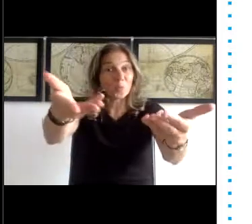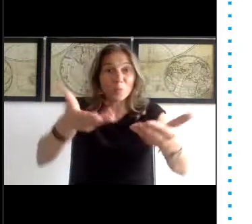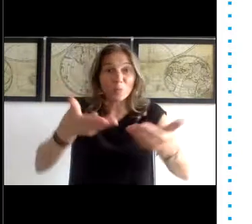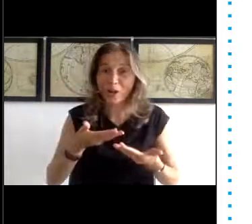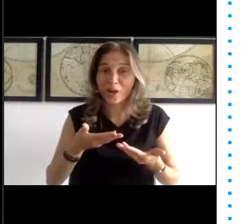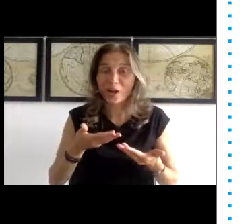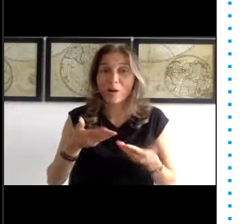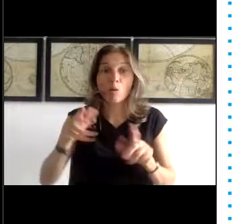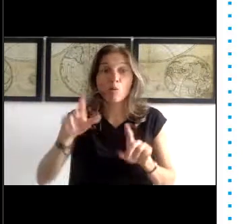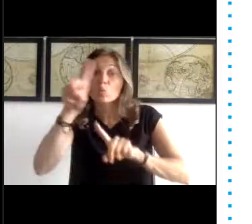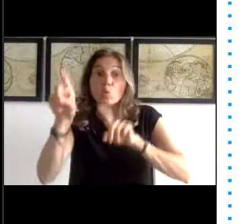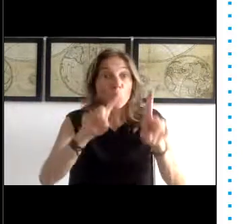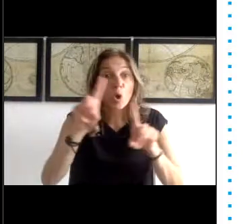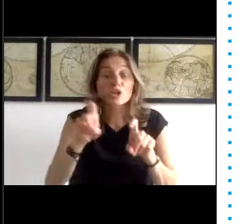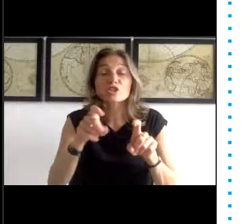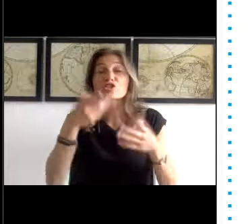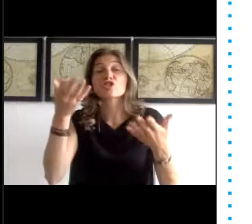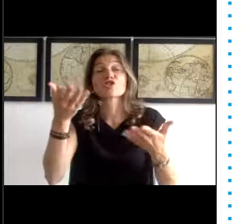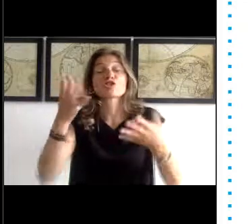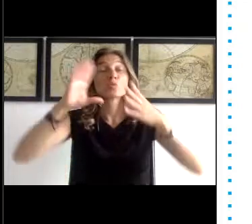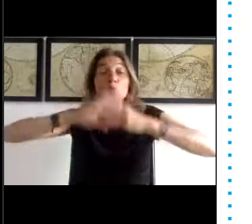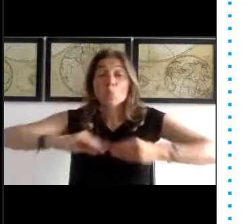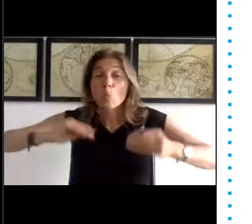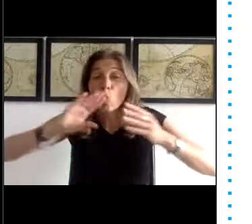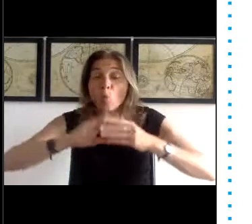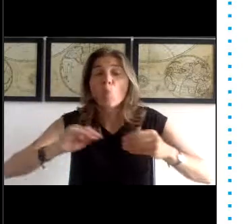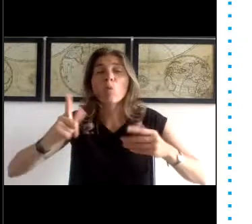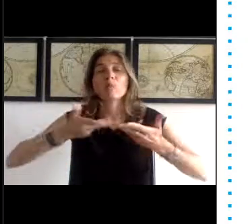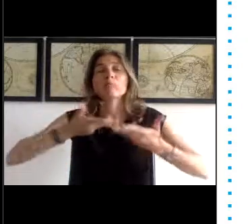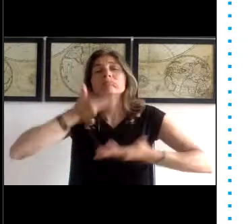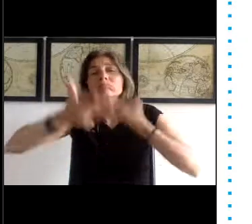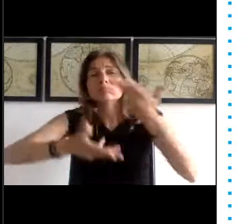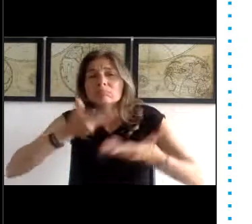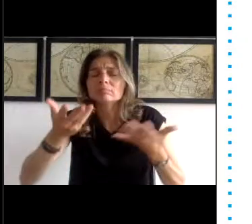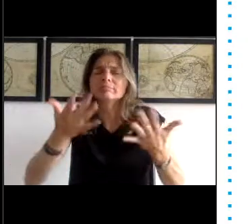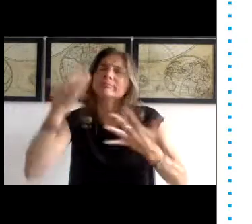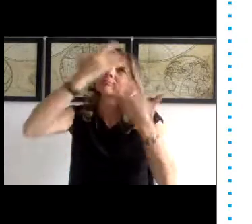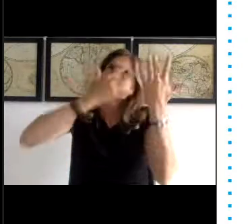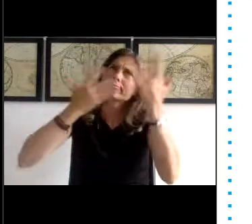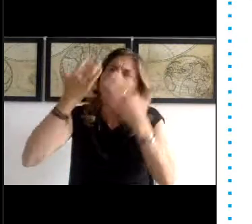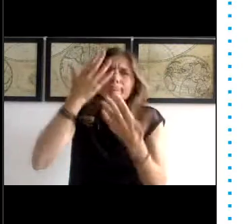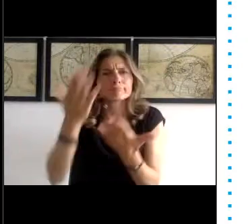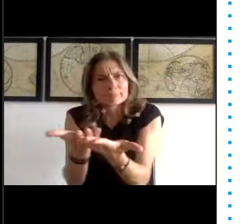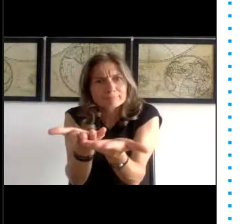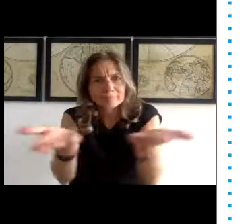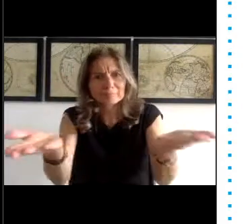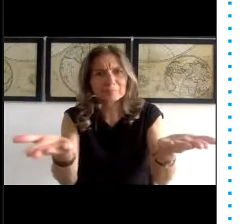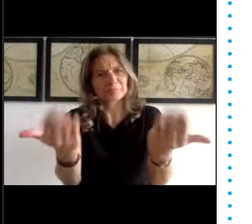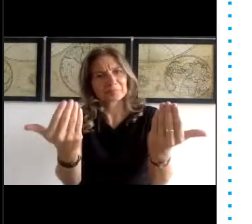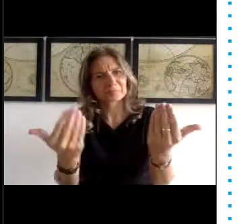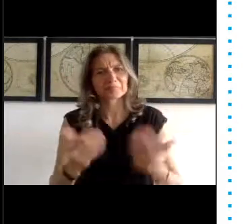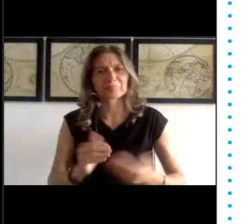It also supports the personal development of students. So that's very similar and very positive things to see